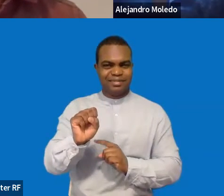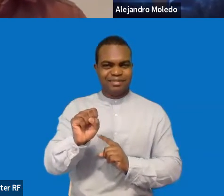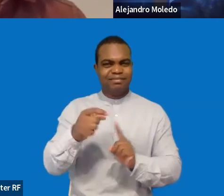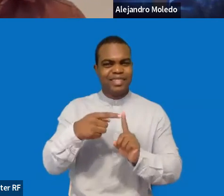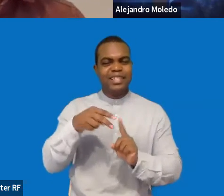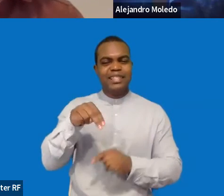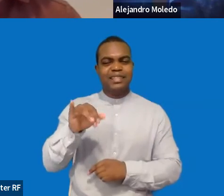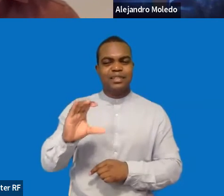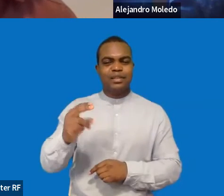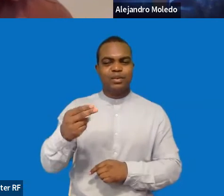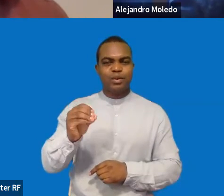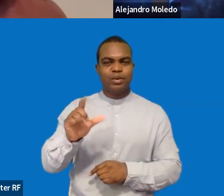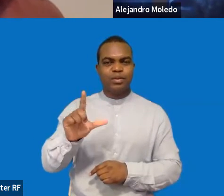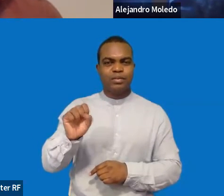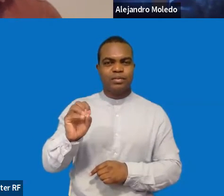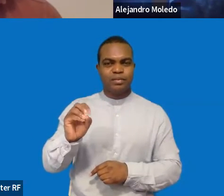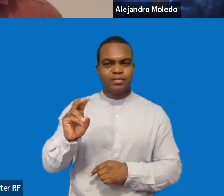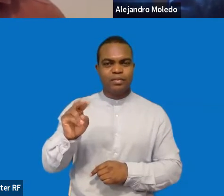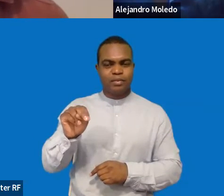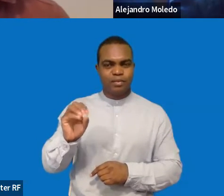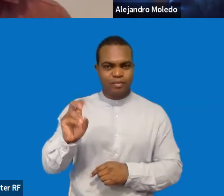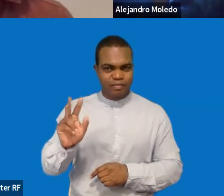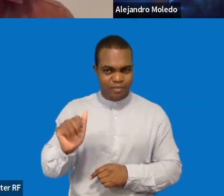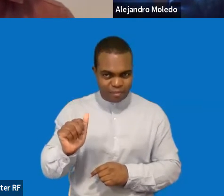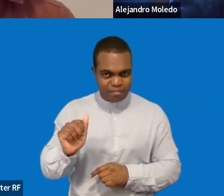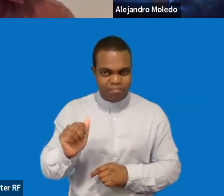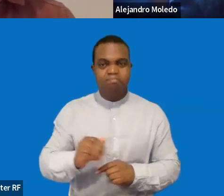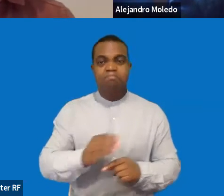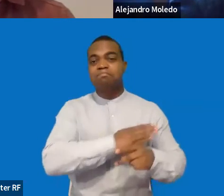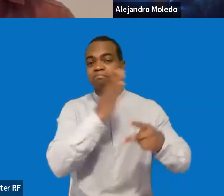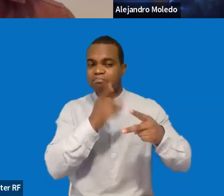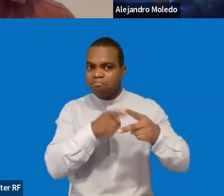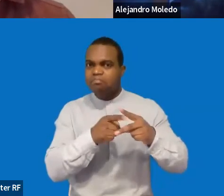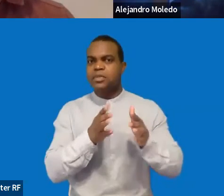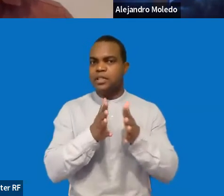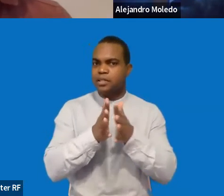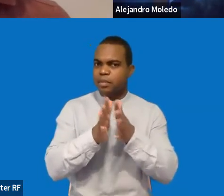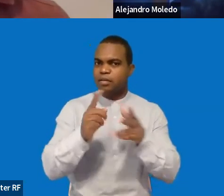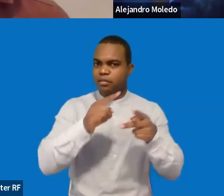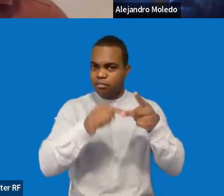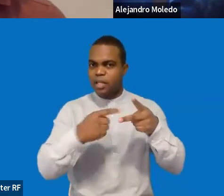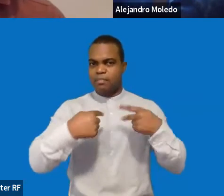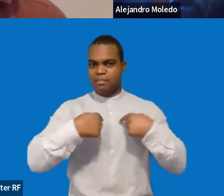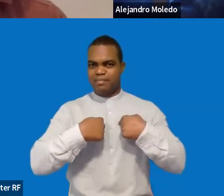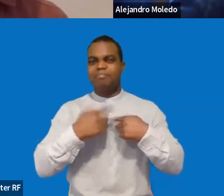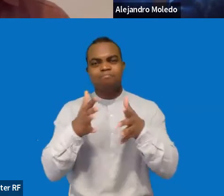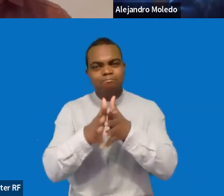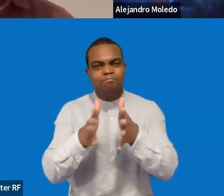which led to pilot projects in 8 countries that then led to a proposal for two new cards: